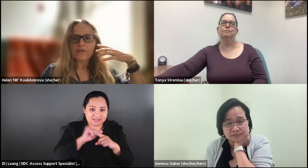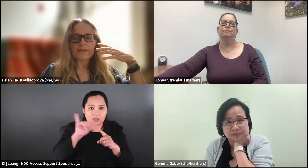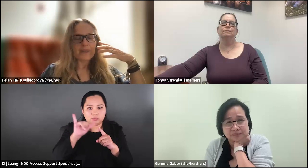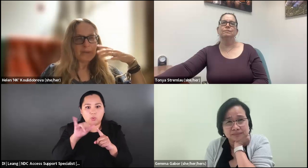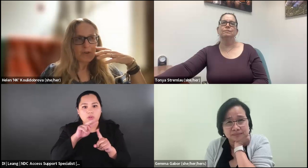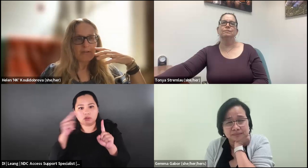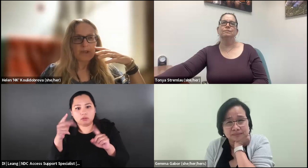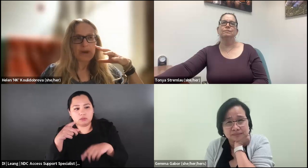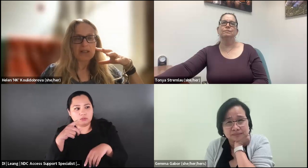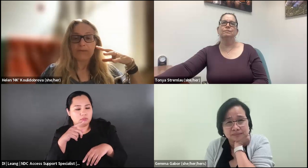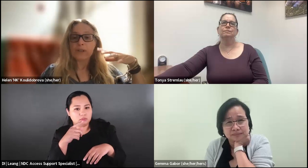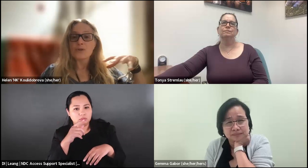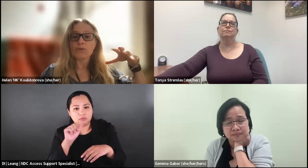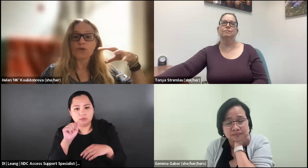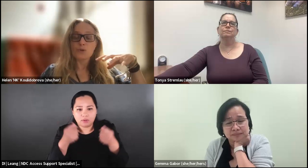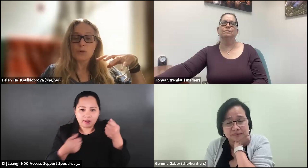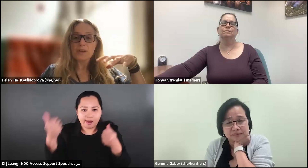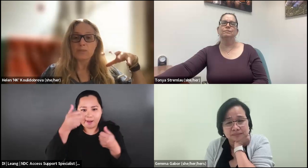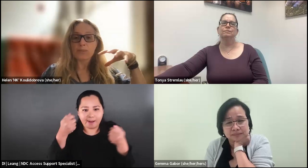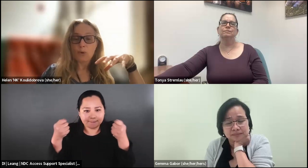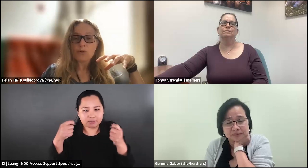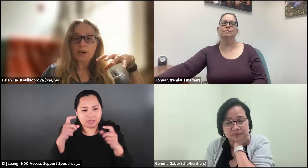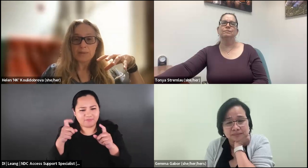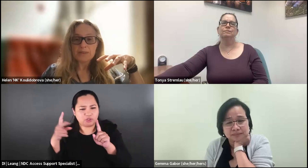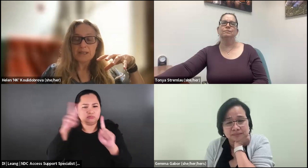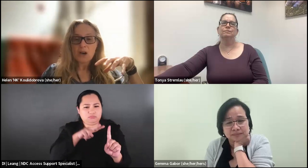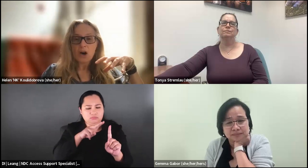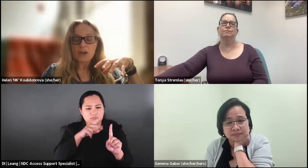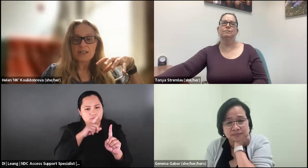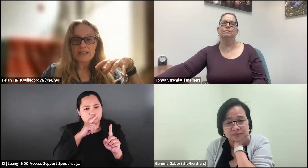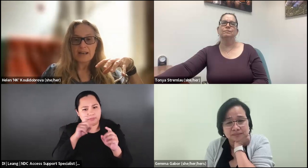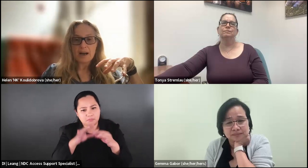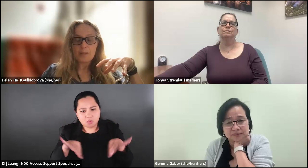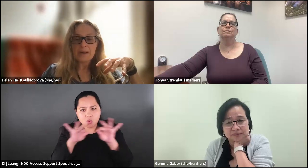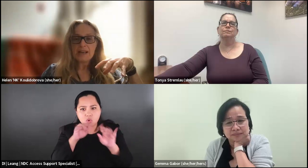From the administrative perspective, we need to ensure that the programs are set up